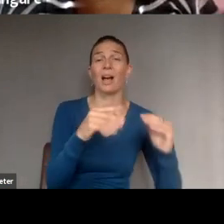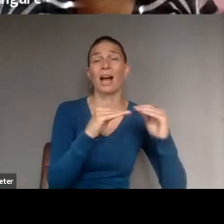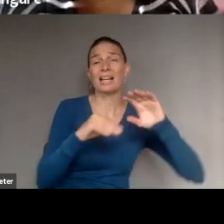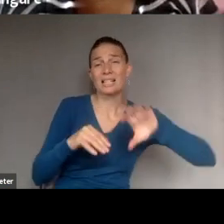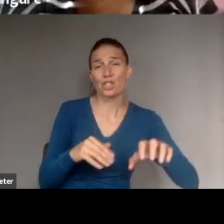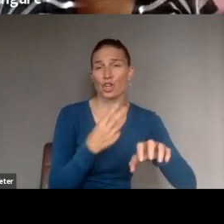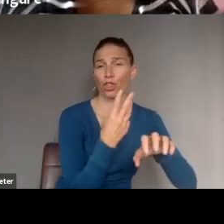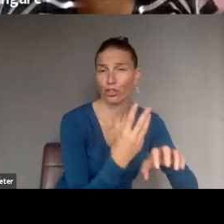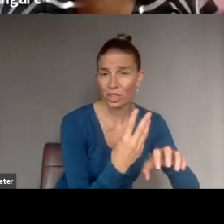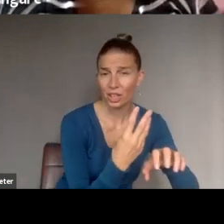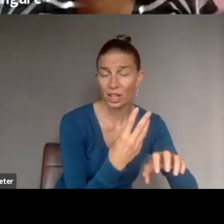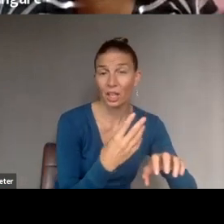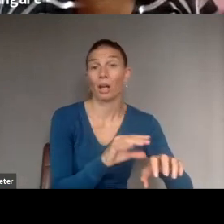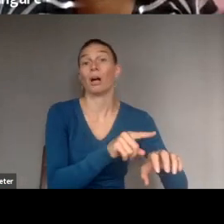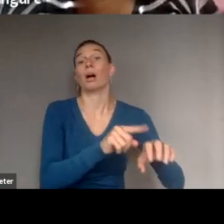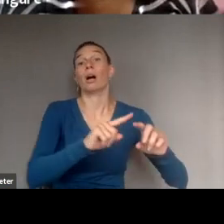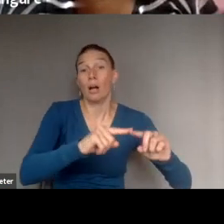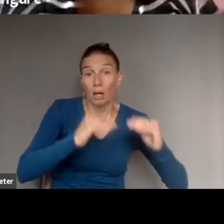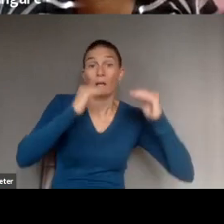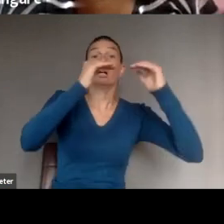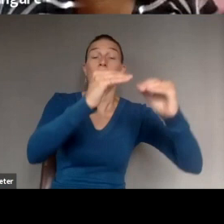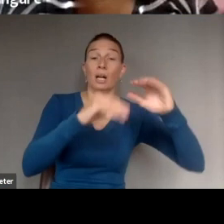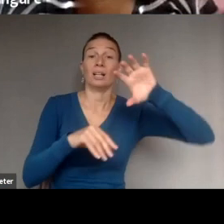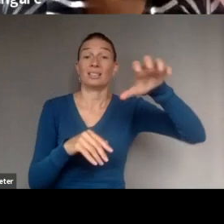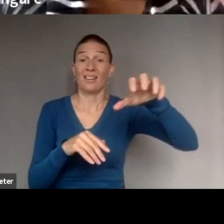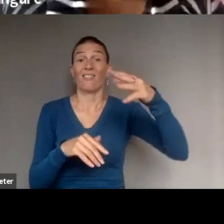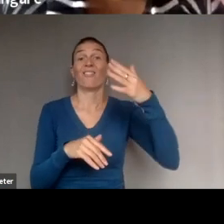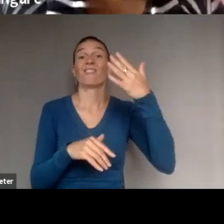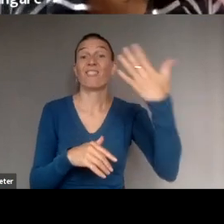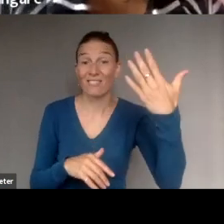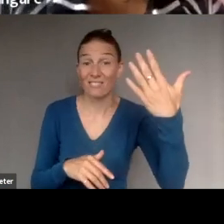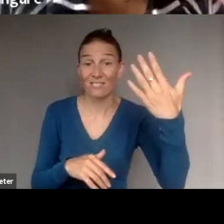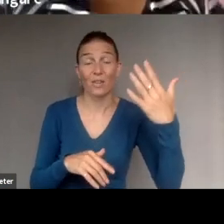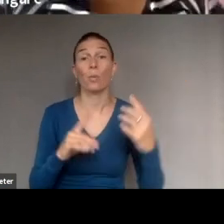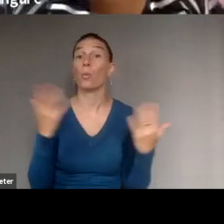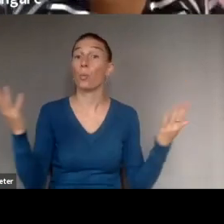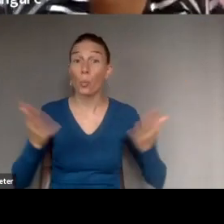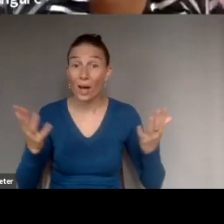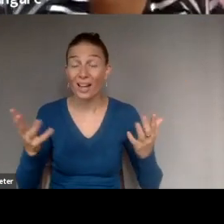and level five is at the national level like in the cities. And then, there is the payments